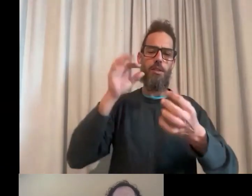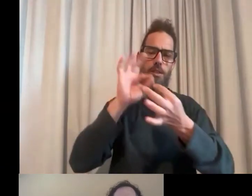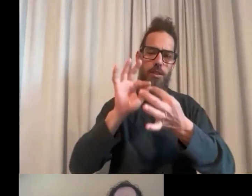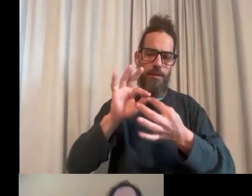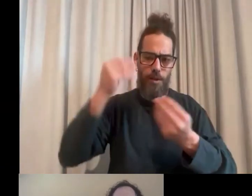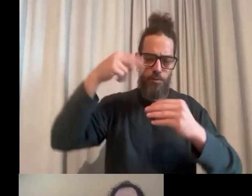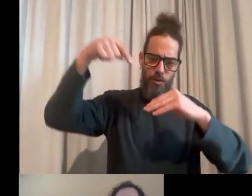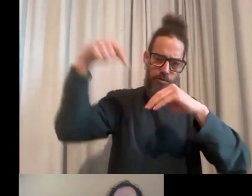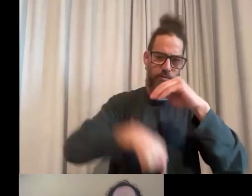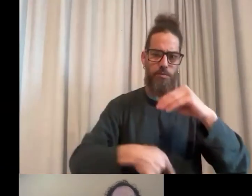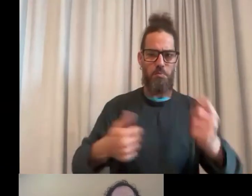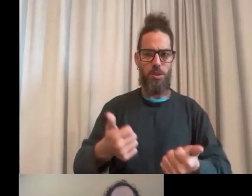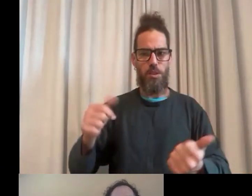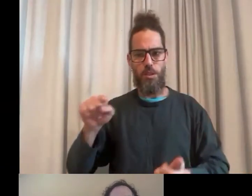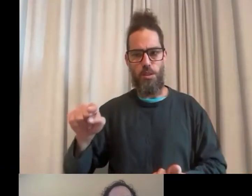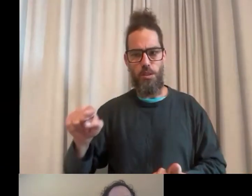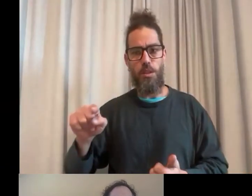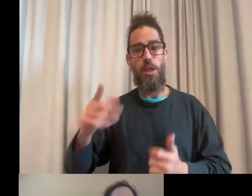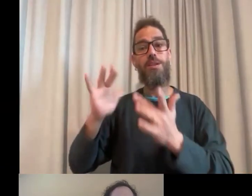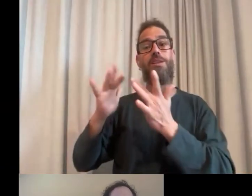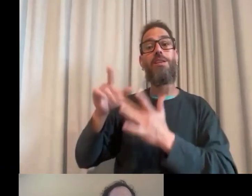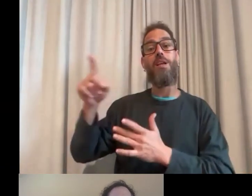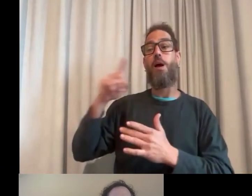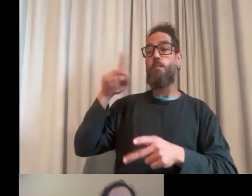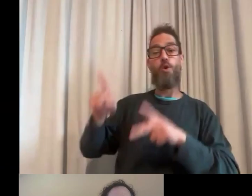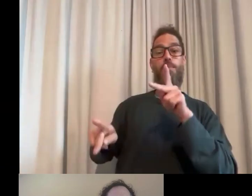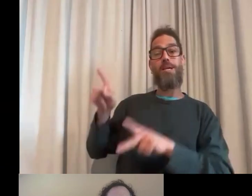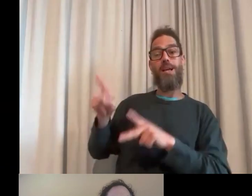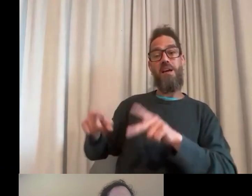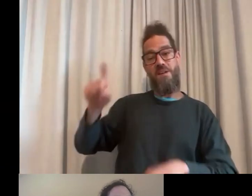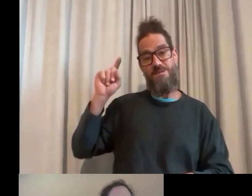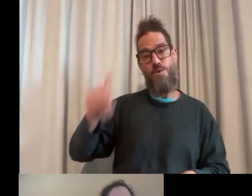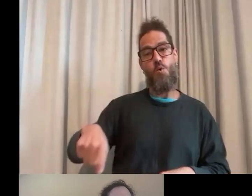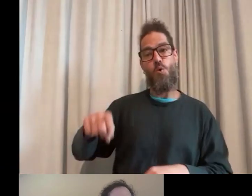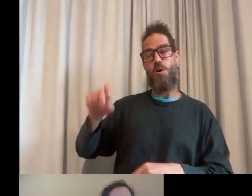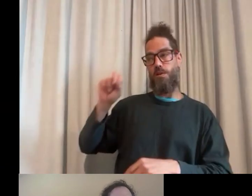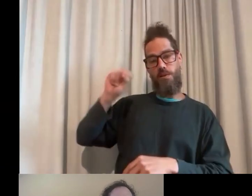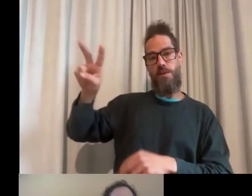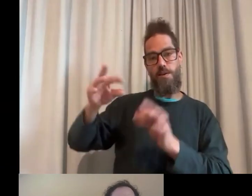it explains how to structure the statements. Now, the statements have to be published on your public facing website.